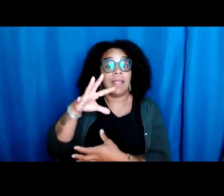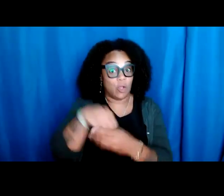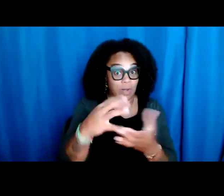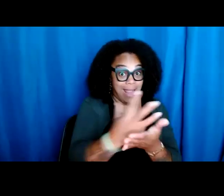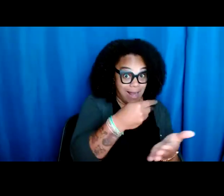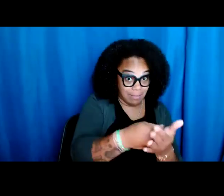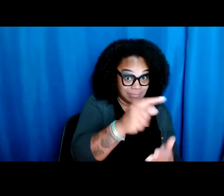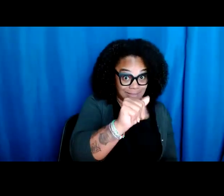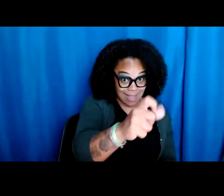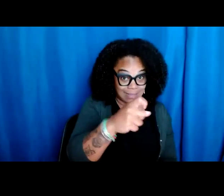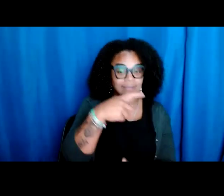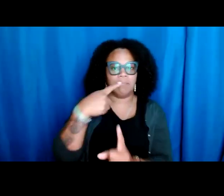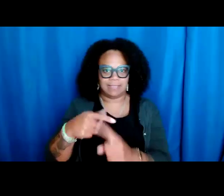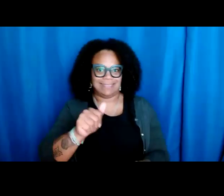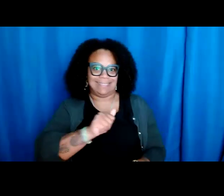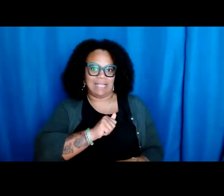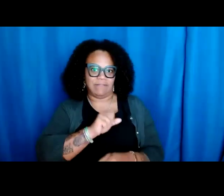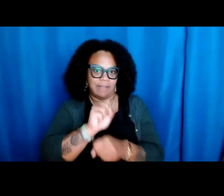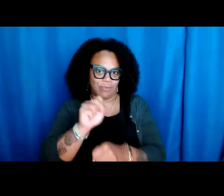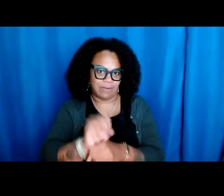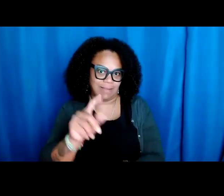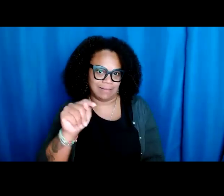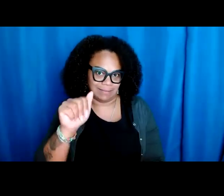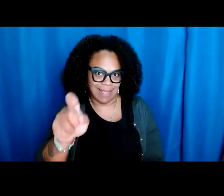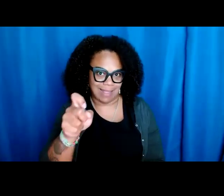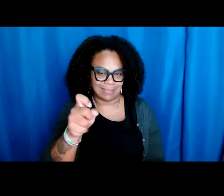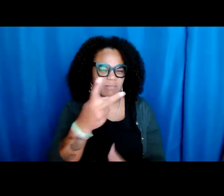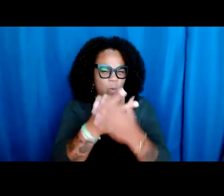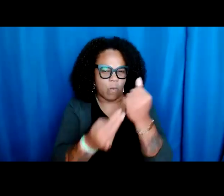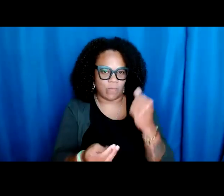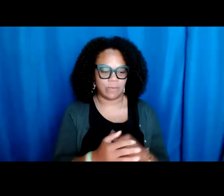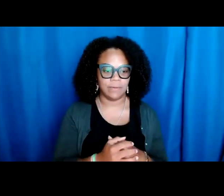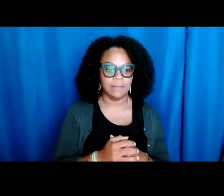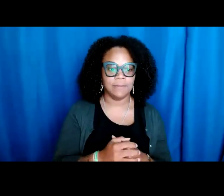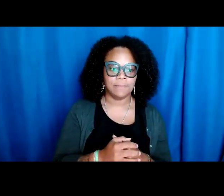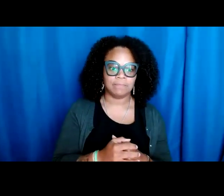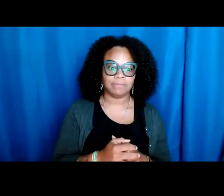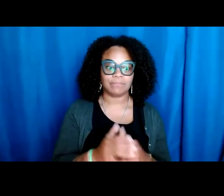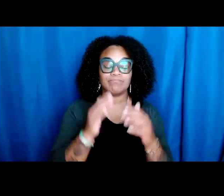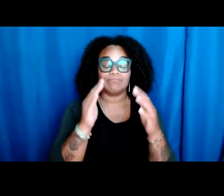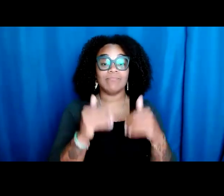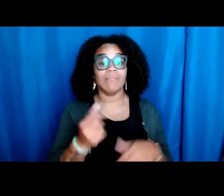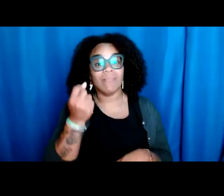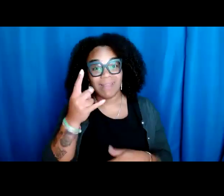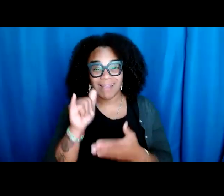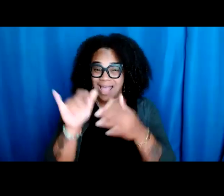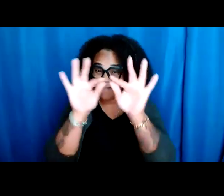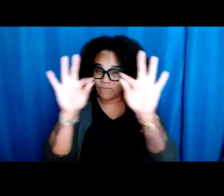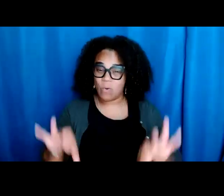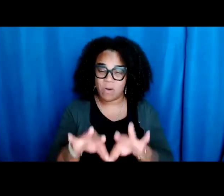as well as your Self-Employment Tax liability. Now, the form sometimes can be a little difficult,